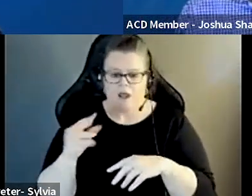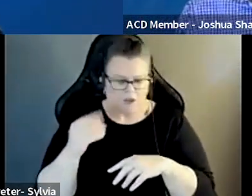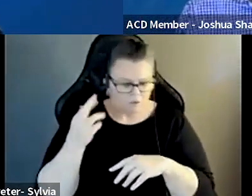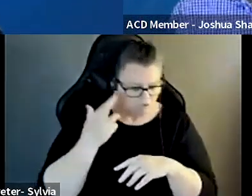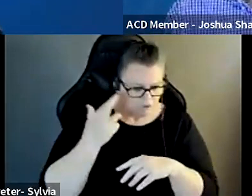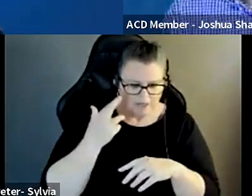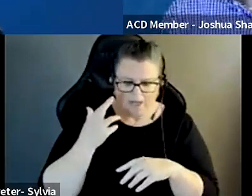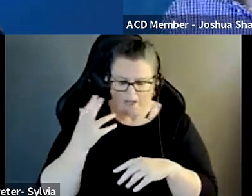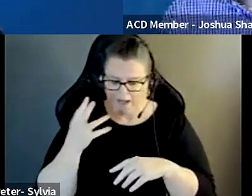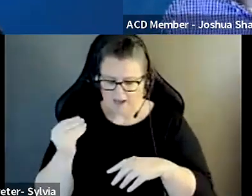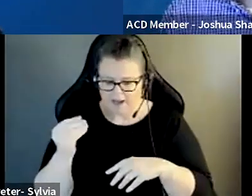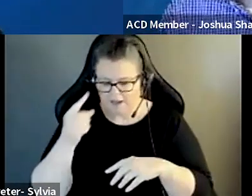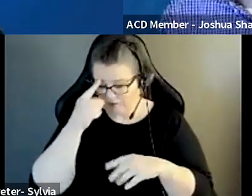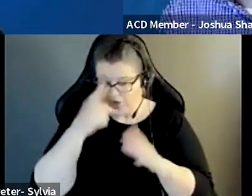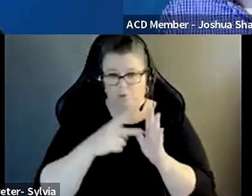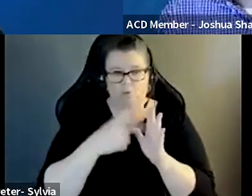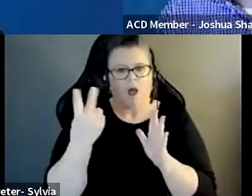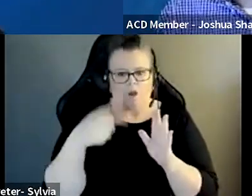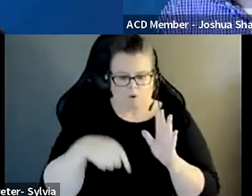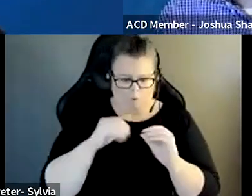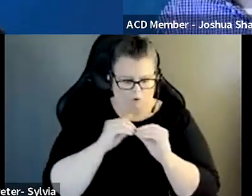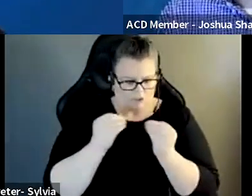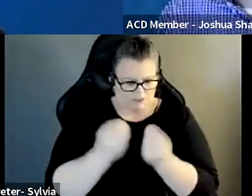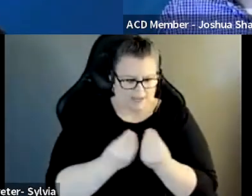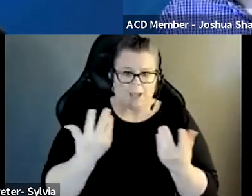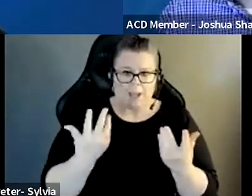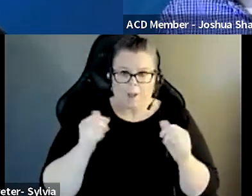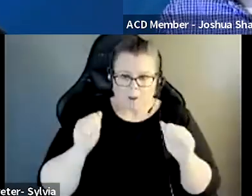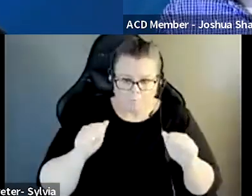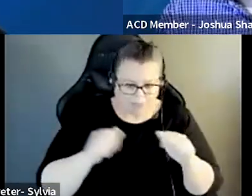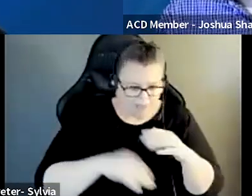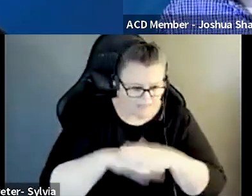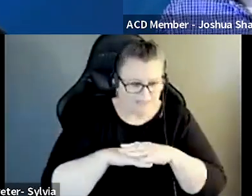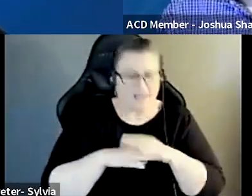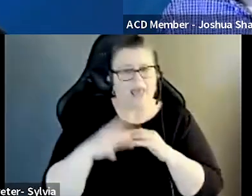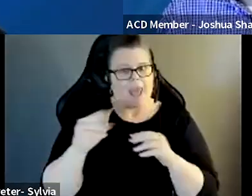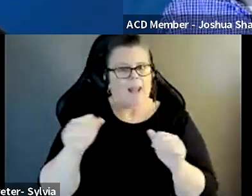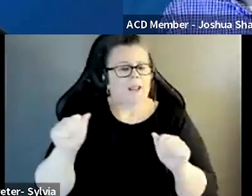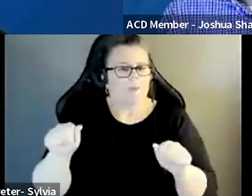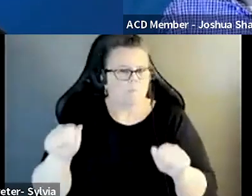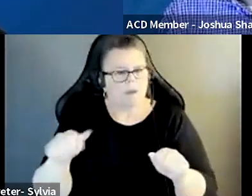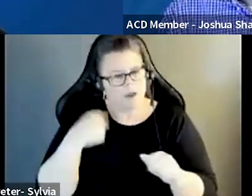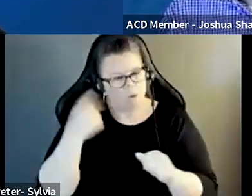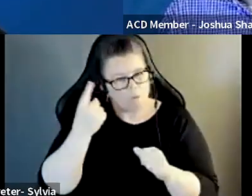and incapabilities. So I was just wondering if you could say a little bit more about this organizational review, and that how